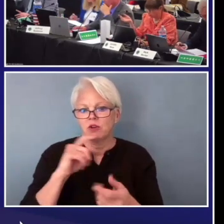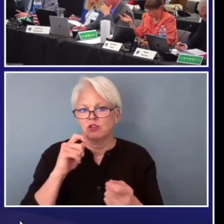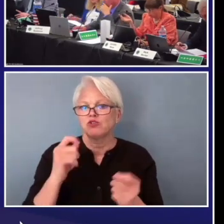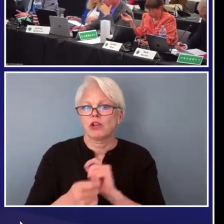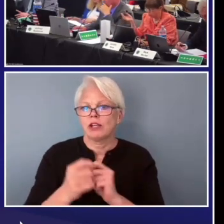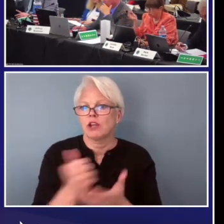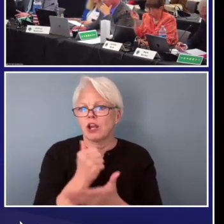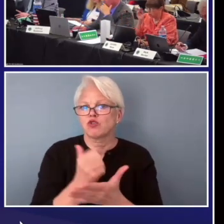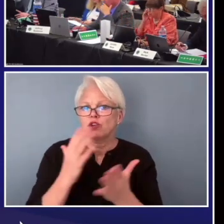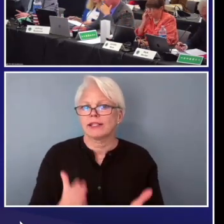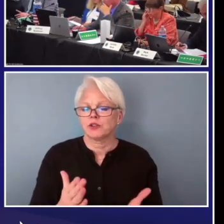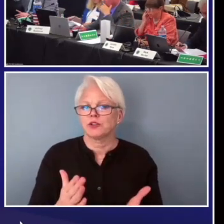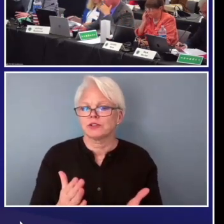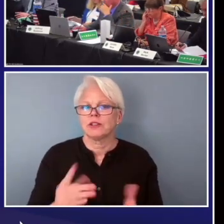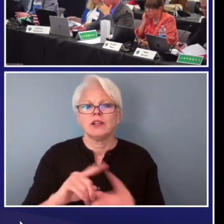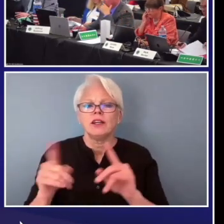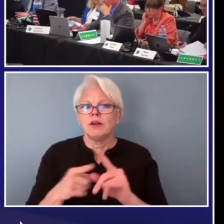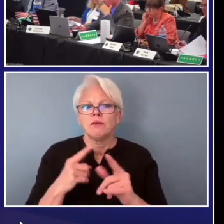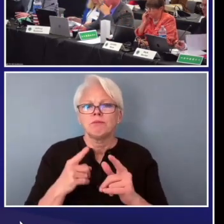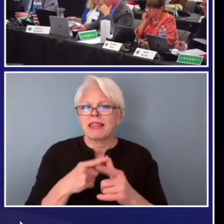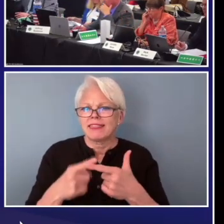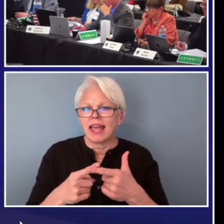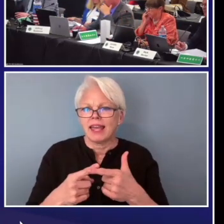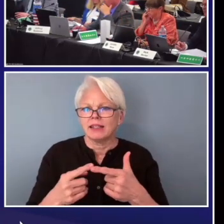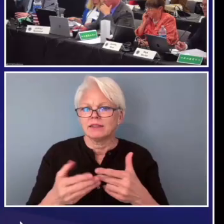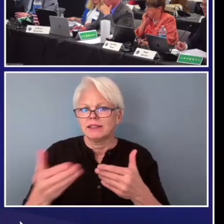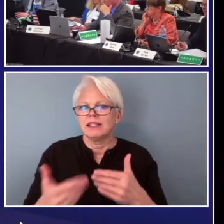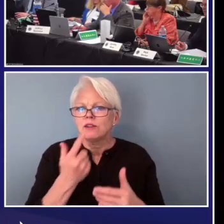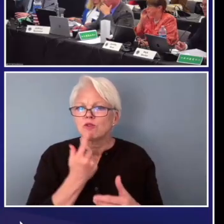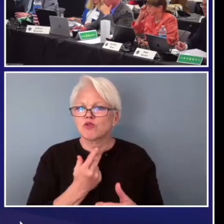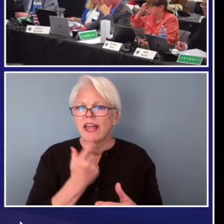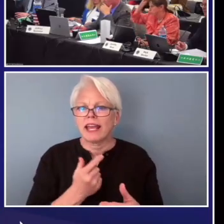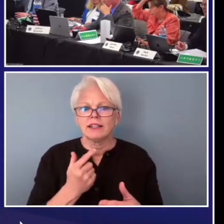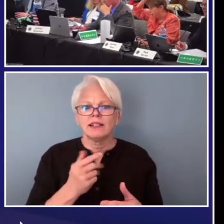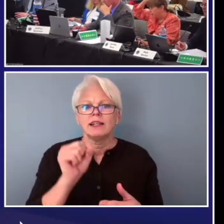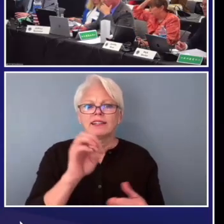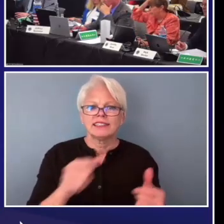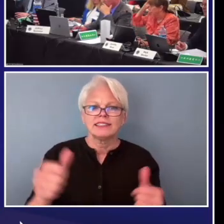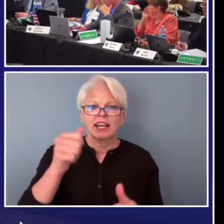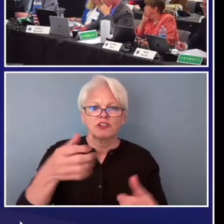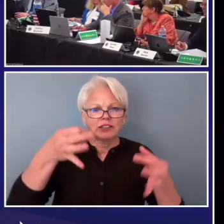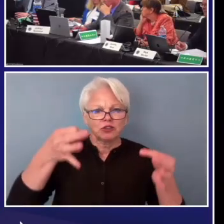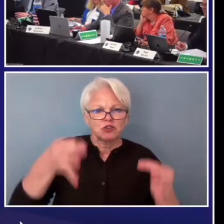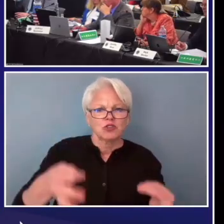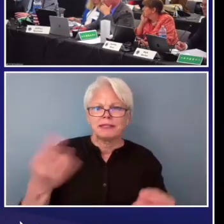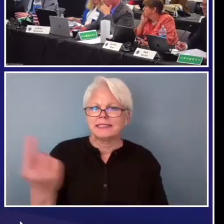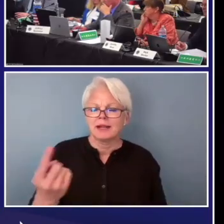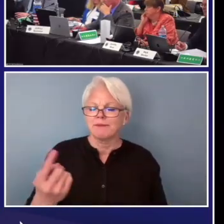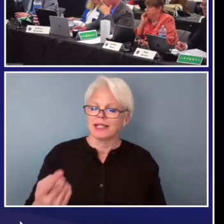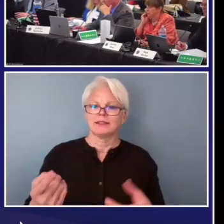But then you have throughout the red, the secretary determining something. And so to me, that seems like the